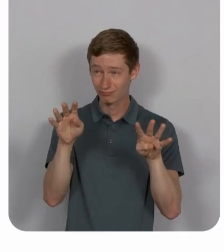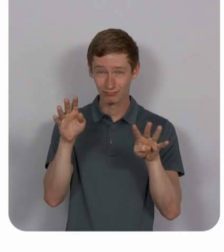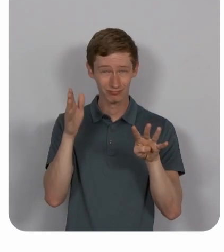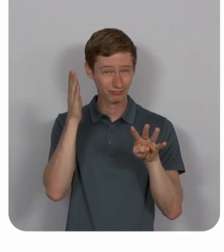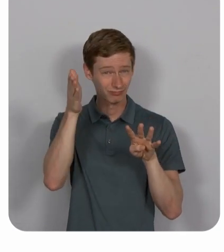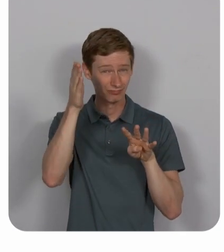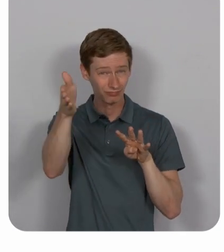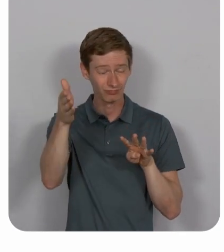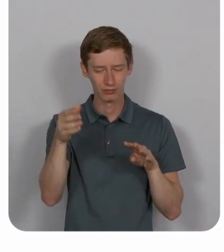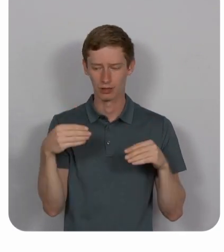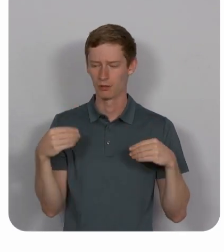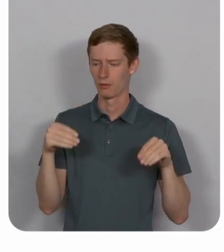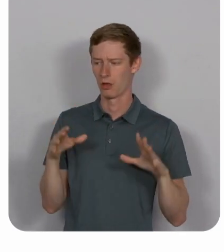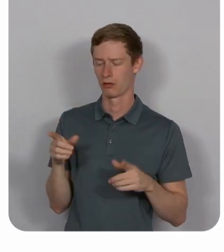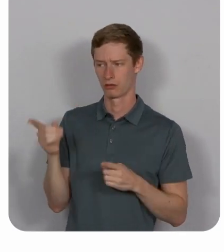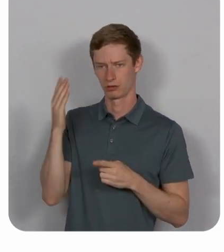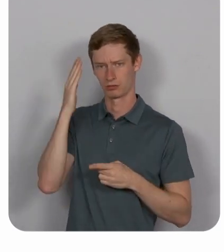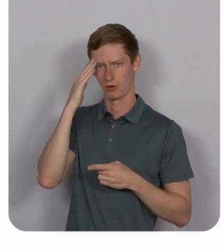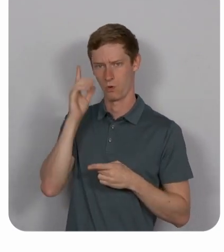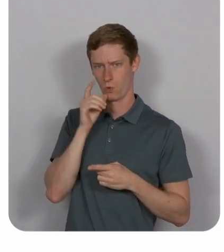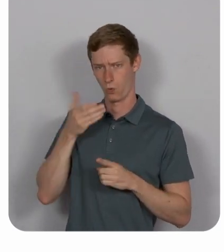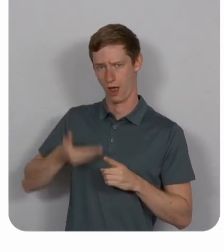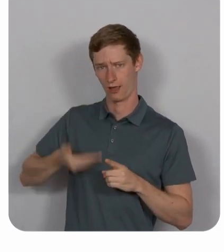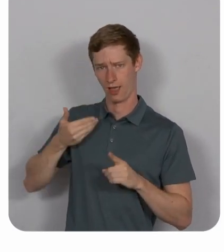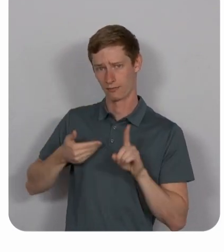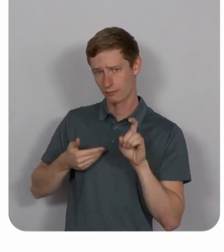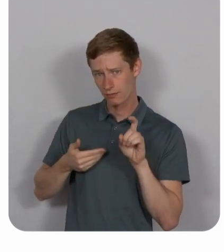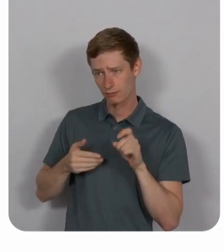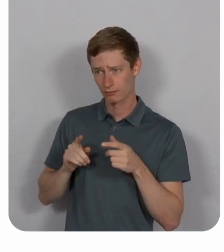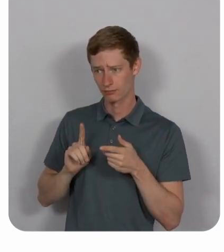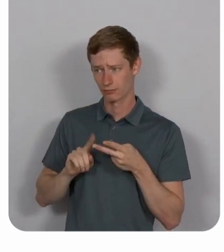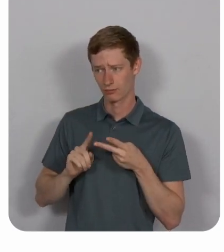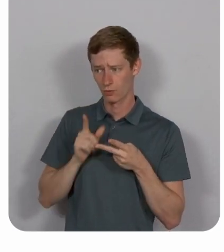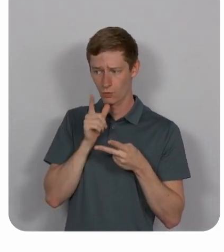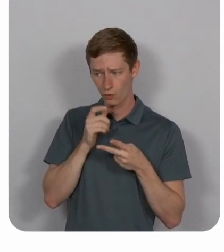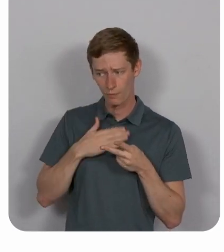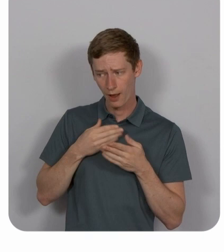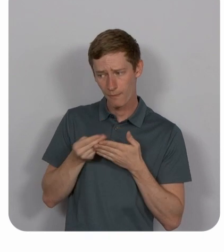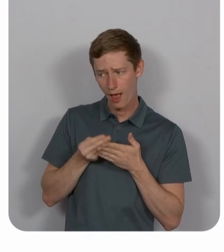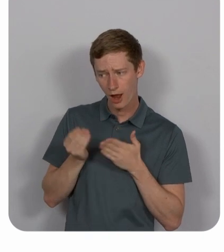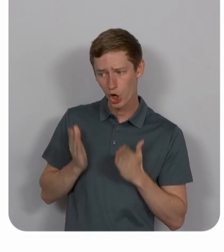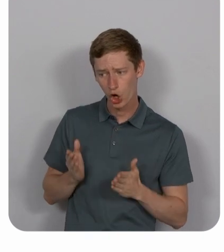Merchants have questions like, “Does it know who I am? Does it know my buyers?